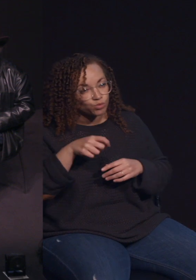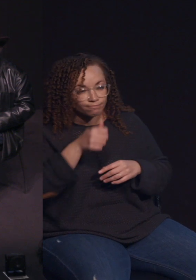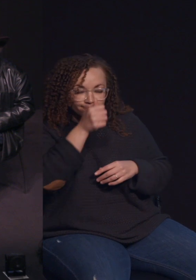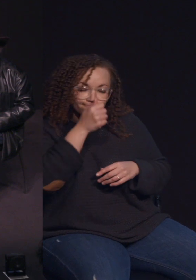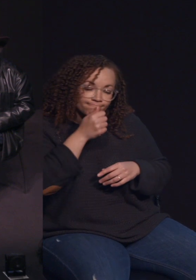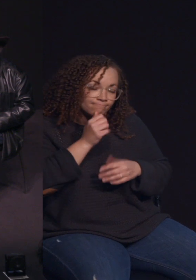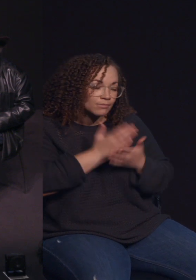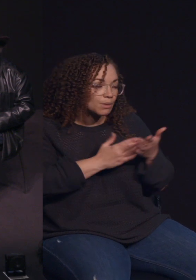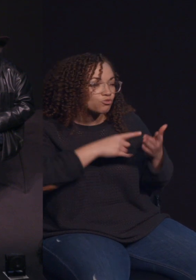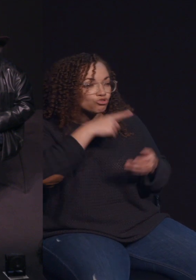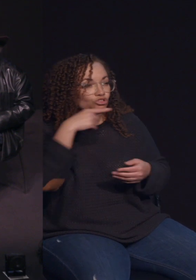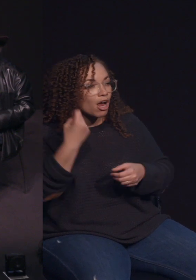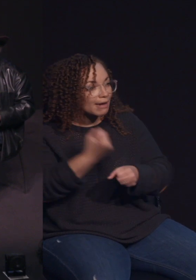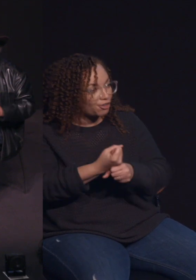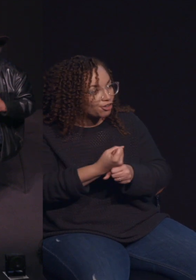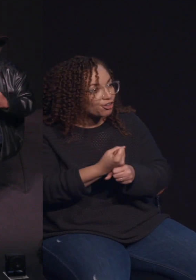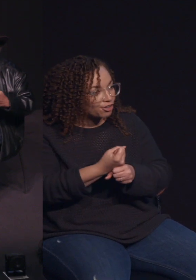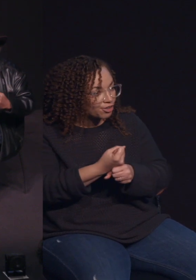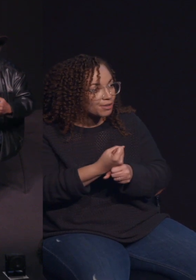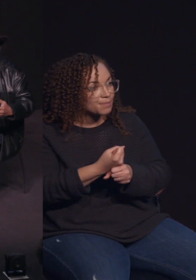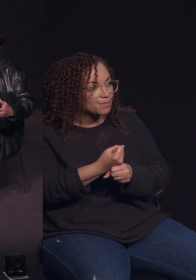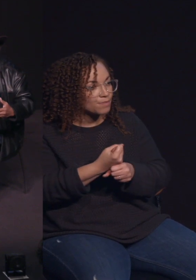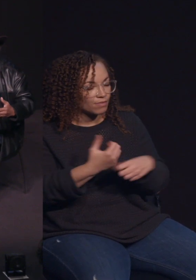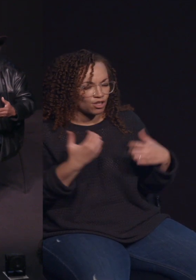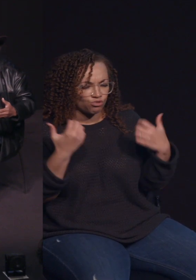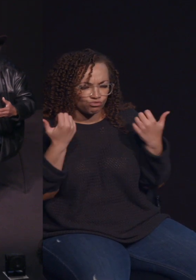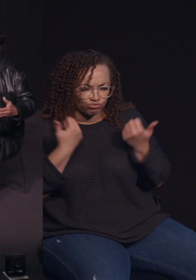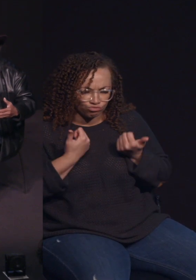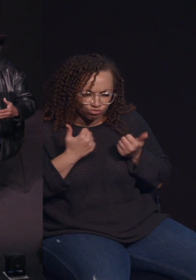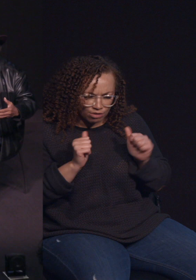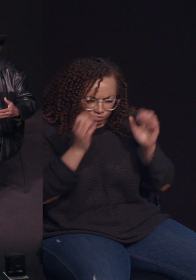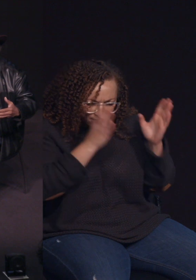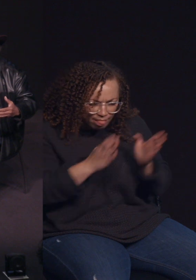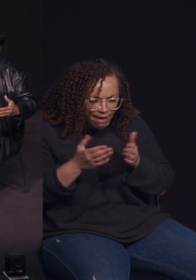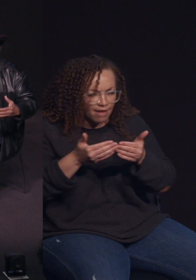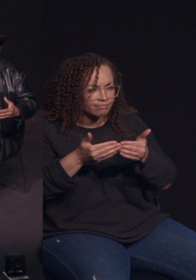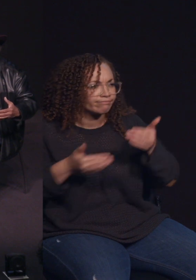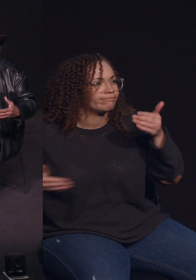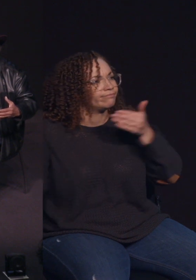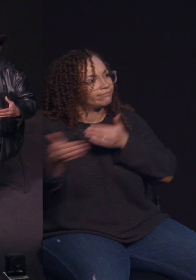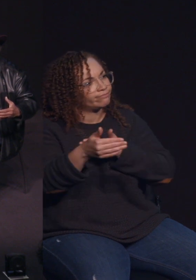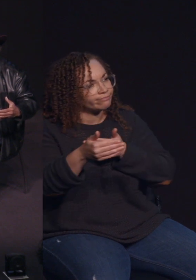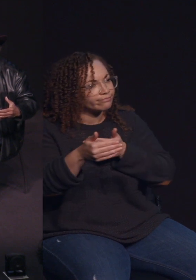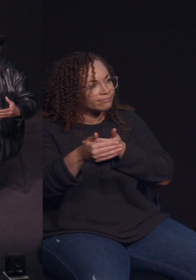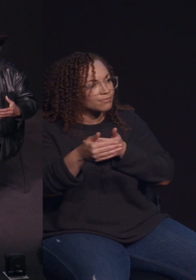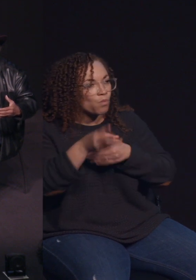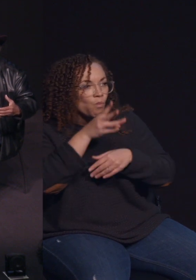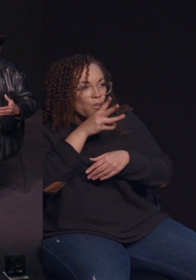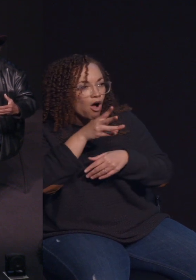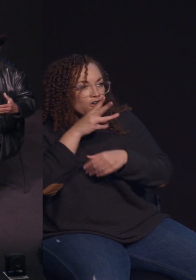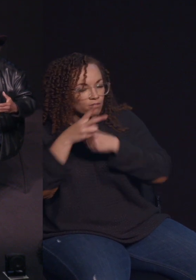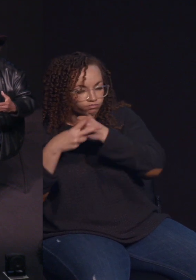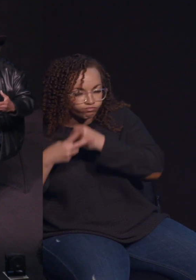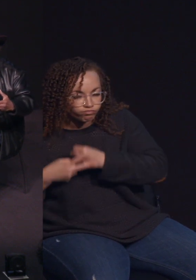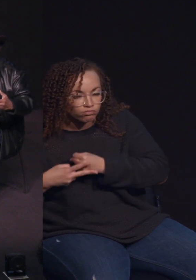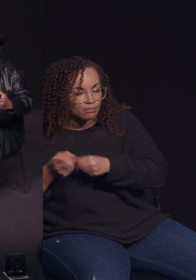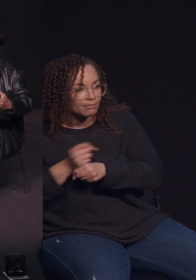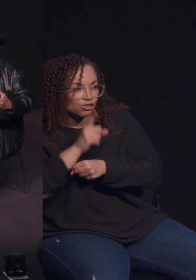always be proactive, try to get refurnish the aquifer so that we have water.